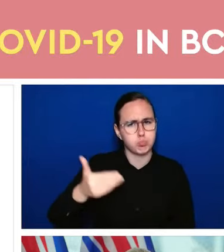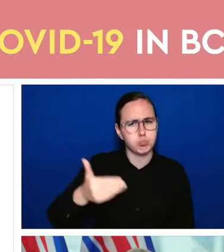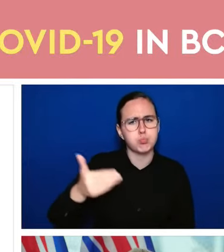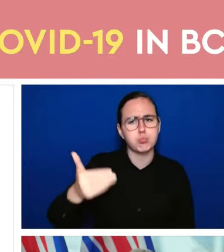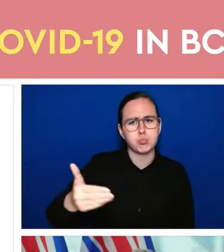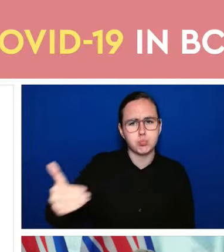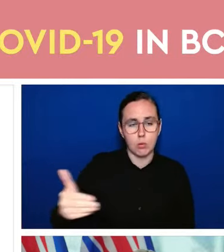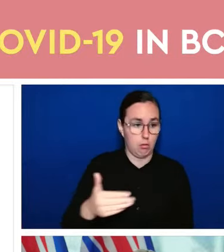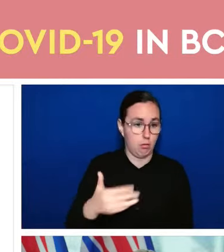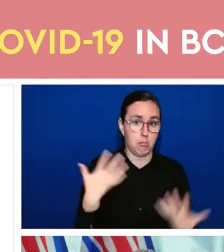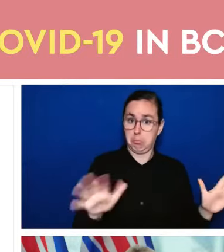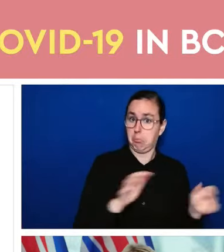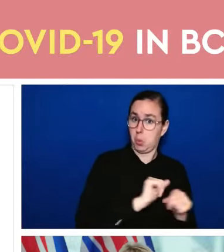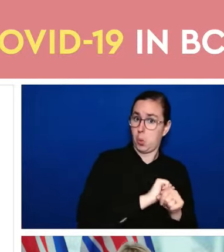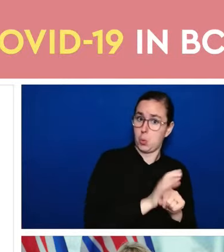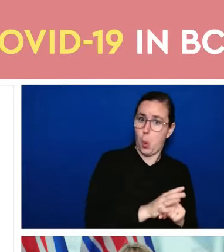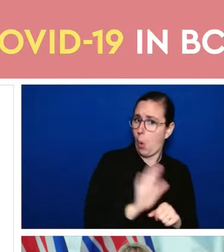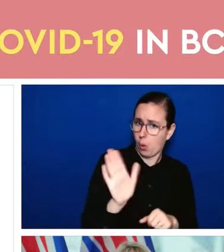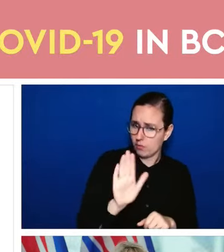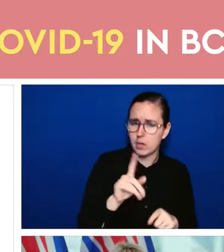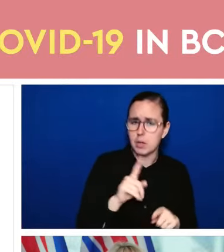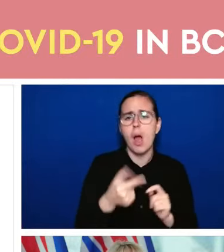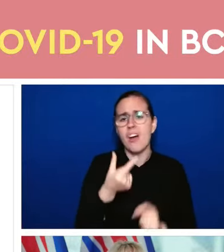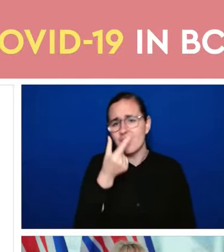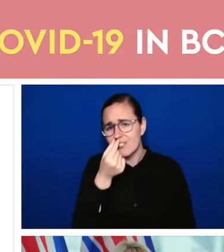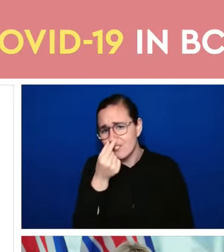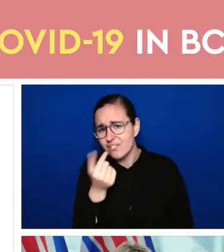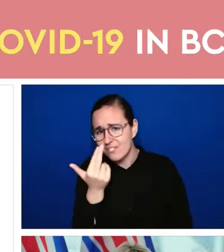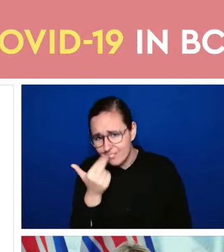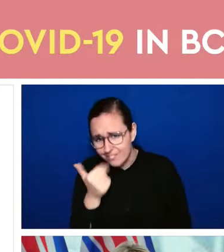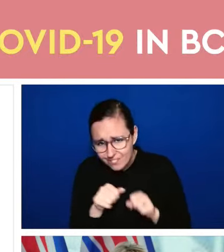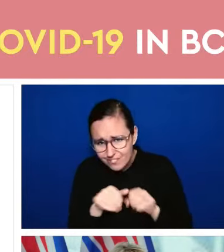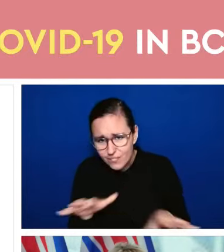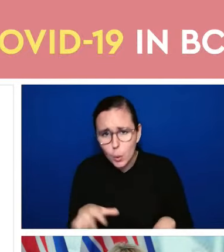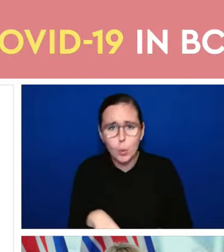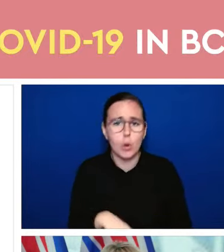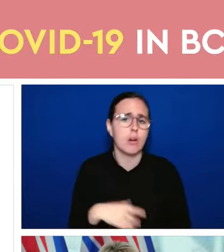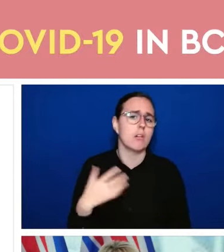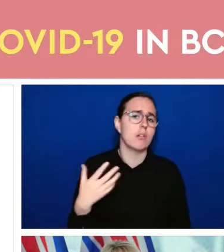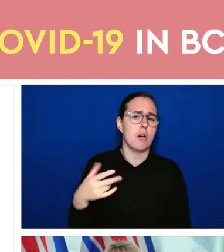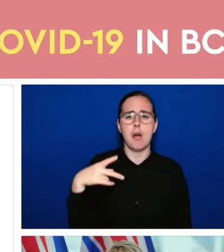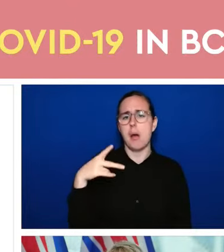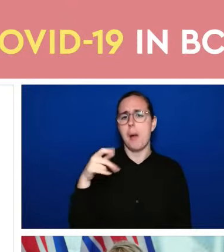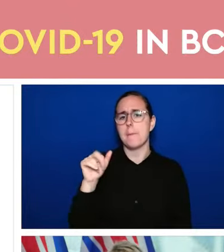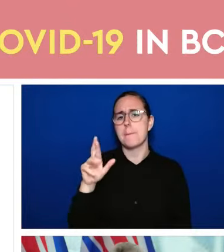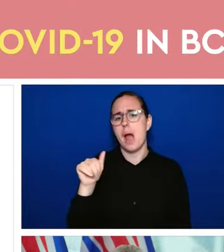that cause respiratory illnesses . That will be the covered climate that we're in or the